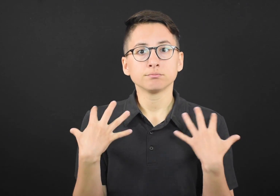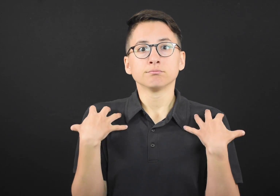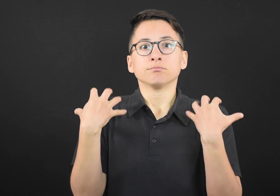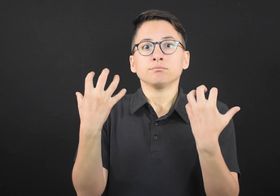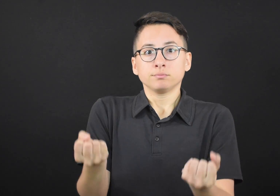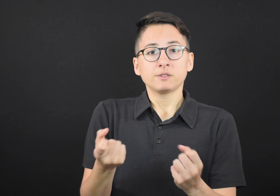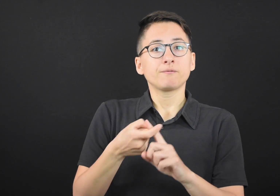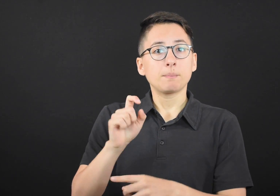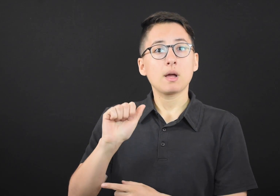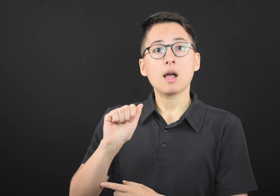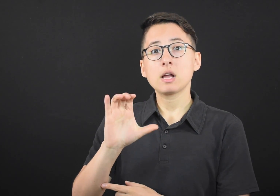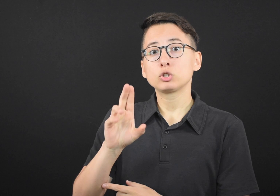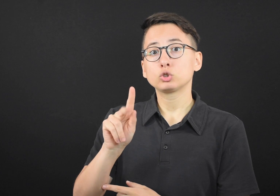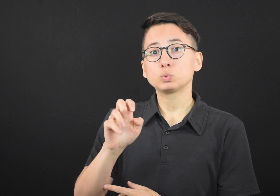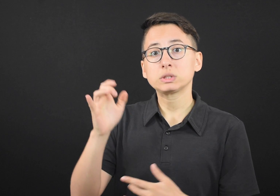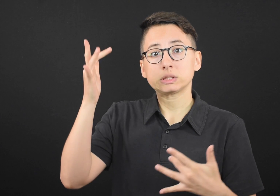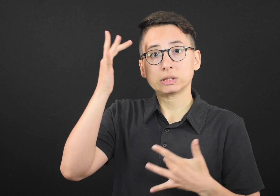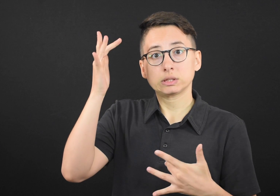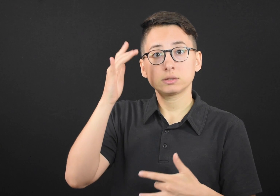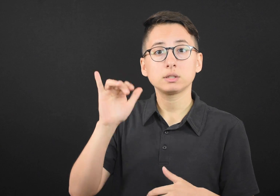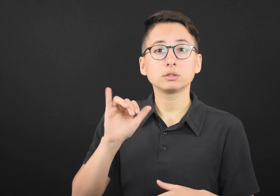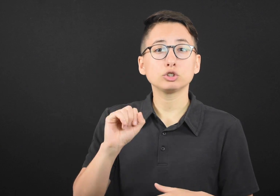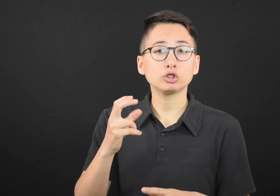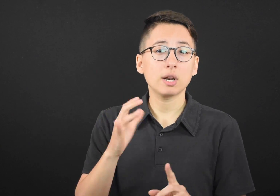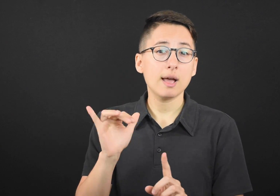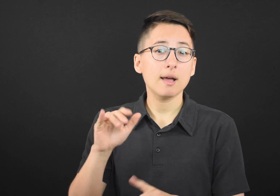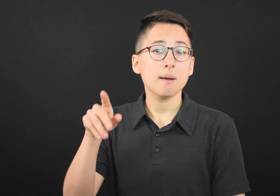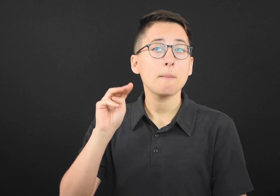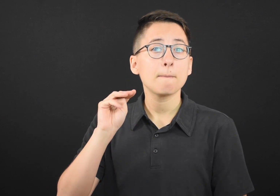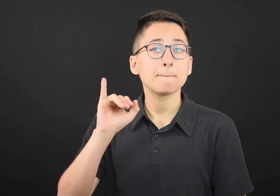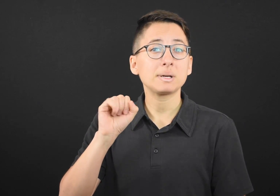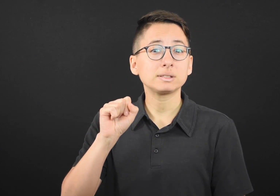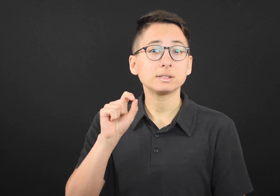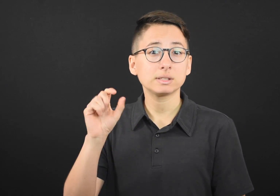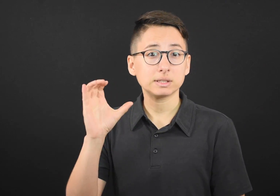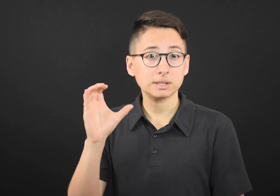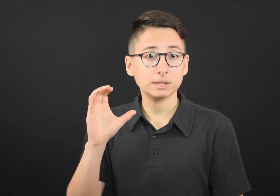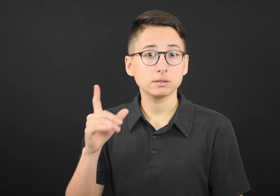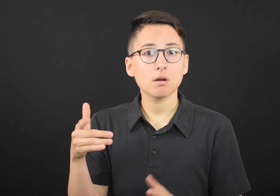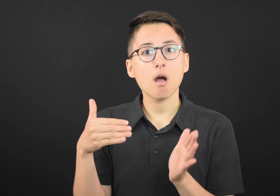also have complications after recovery from their acute illness, such as the MIS-C,